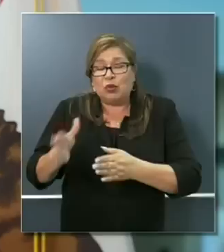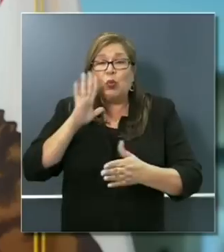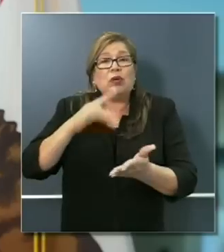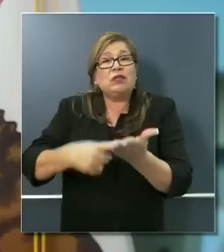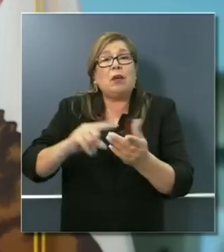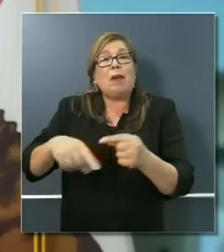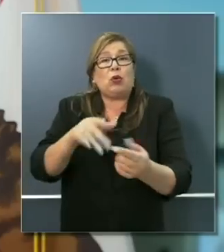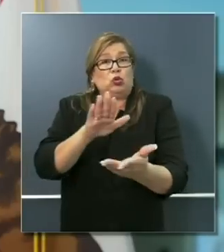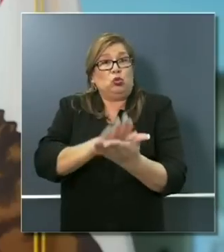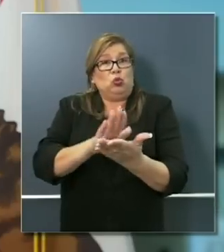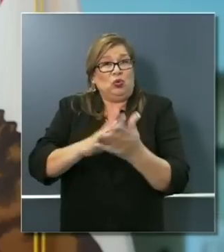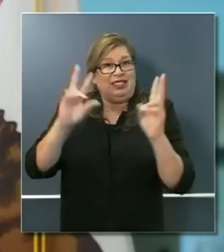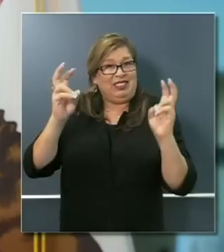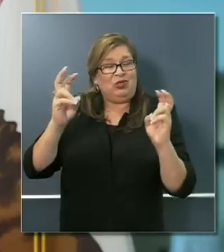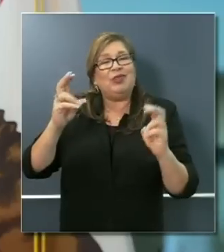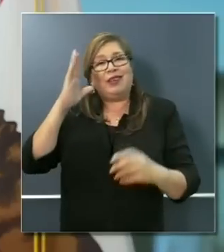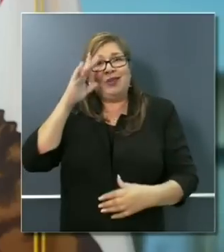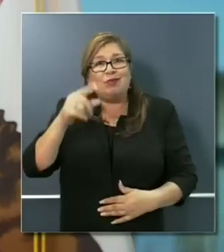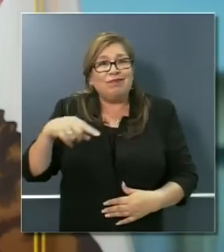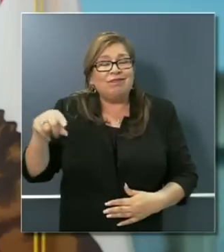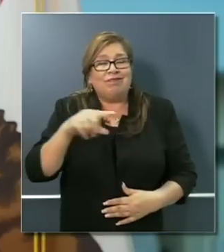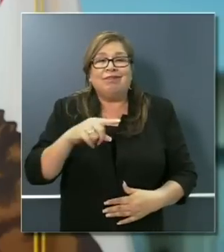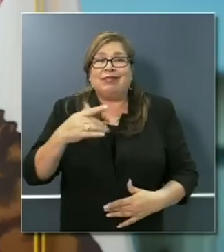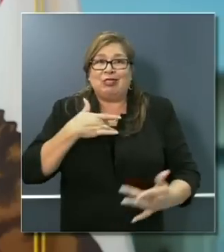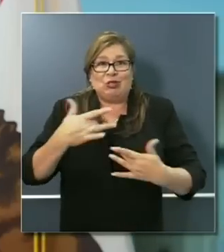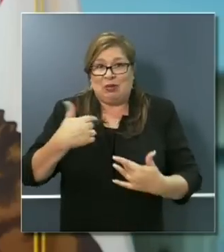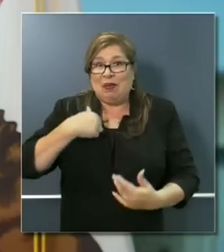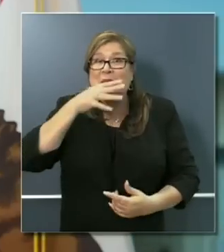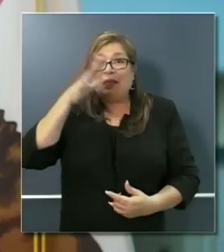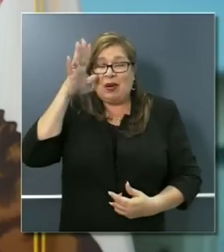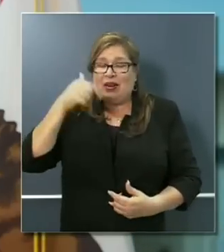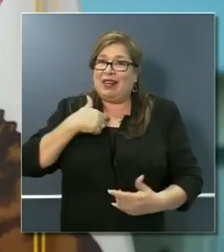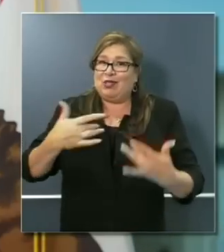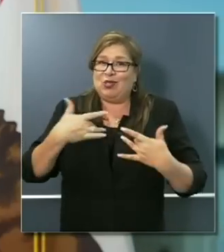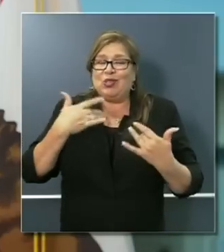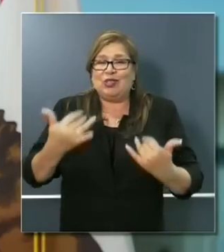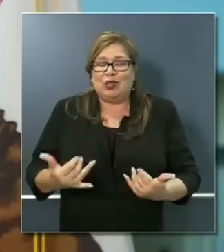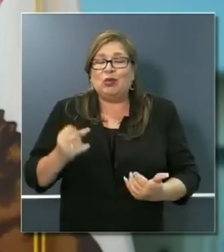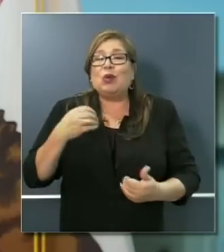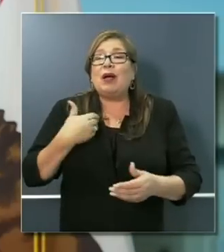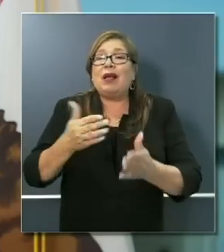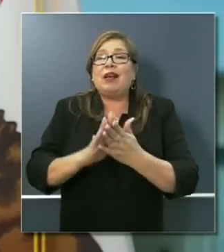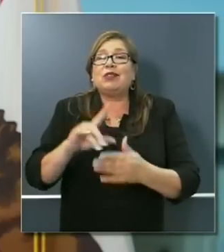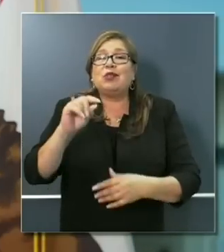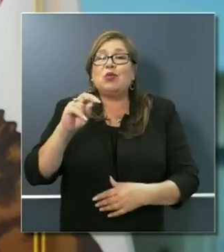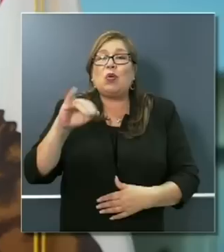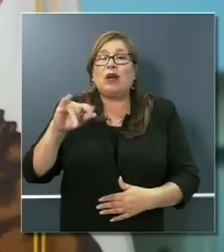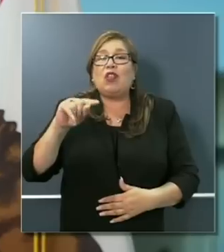STATE OF CALIFORNIA, NOT NECESSARILY TRENDING WITH OTHER PARTS OF THE COUNTRY. WE WILL THEN TALK ABOUT THE ISSUES OF SCHOOLS.